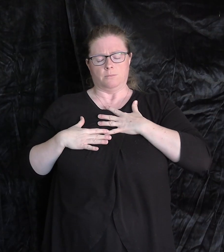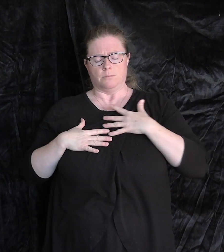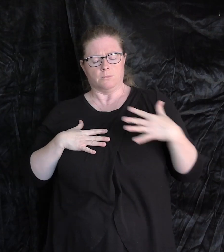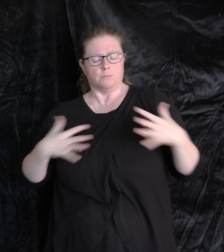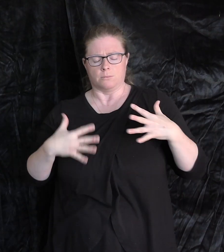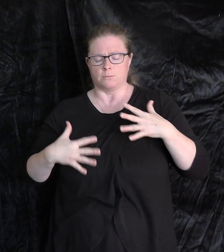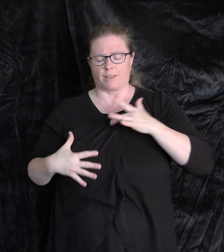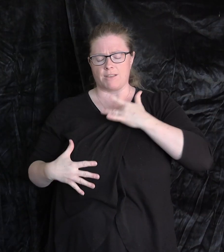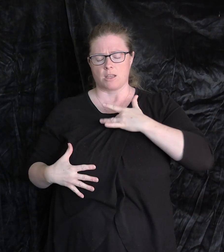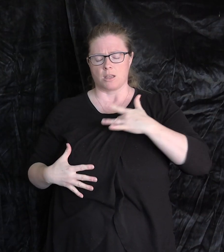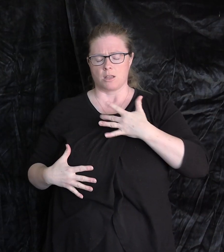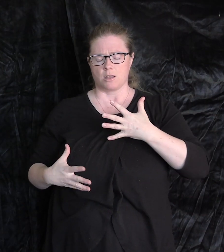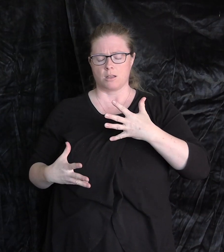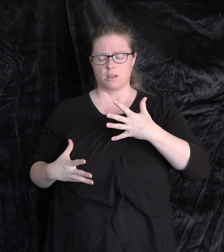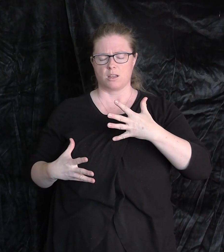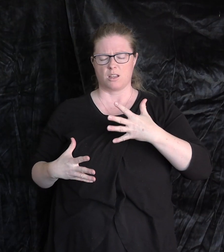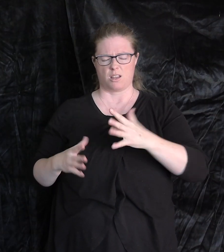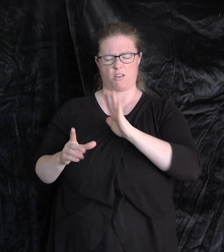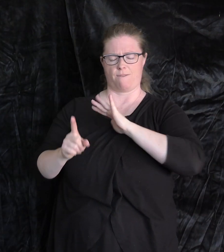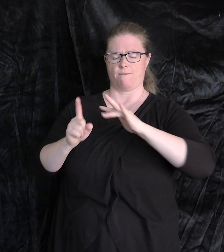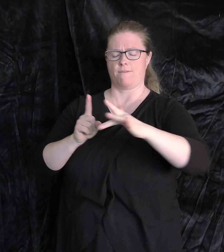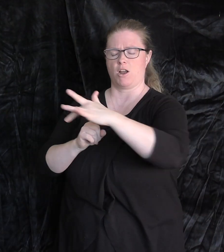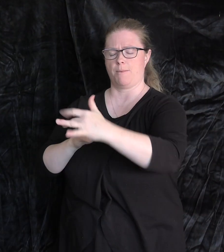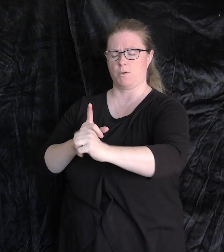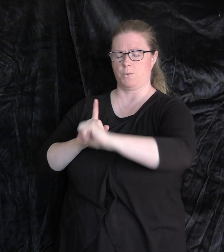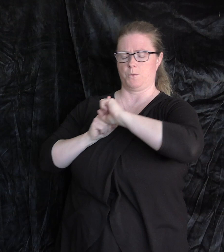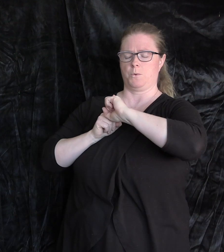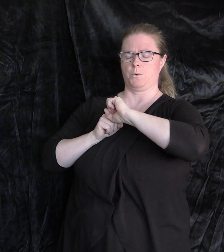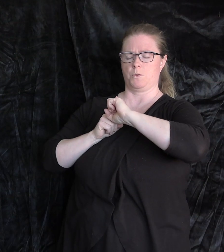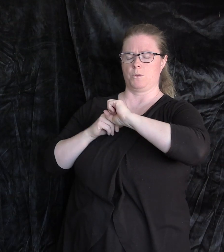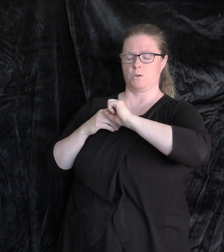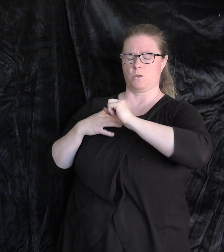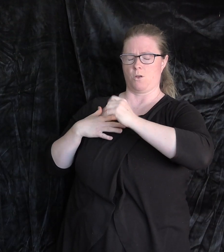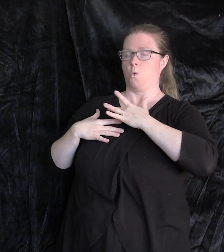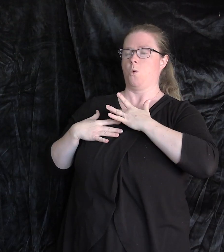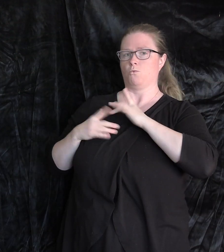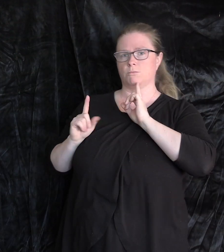Respond to anything and everything in your environment through whatever expressive means